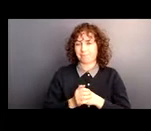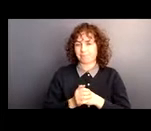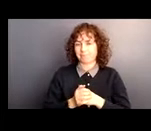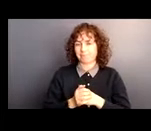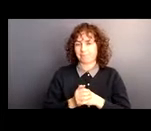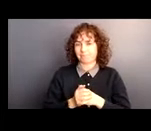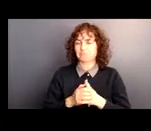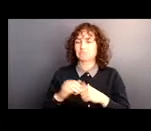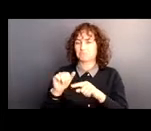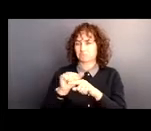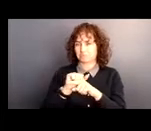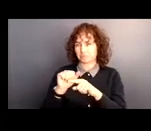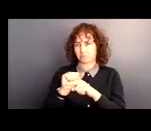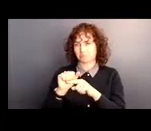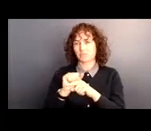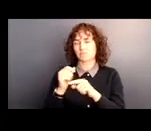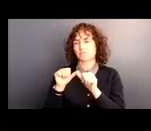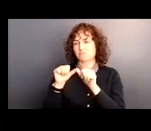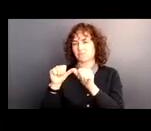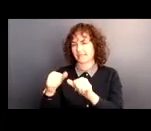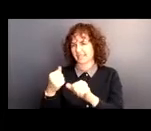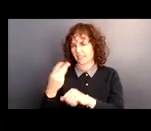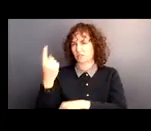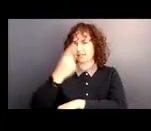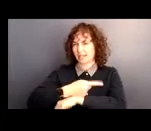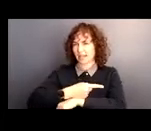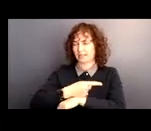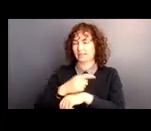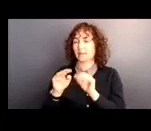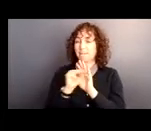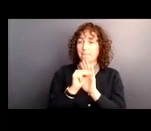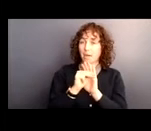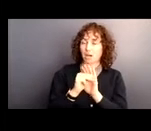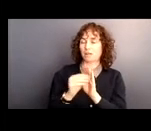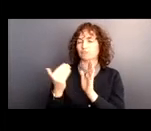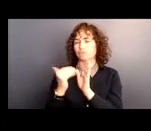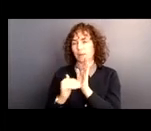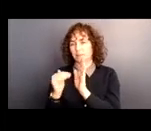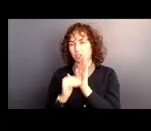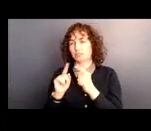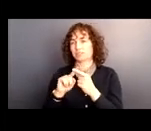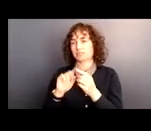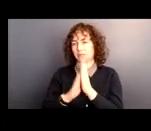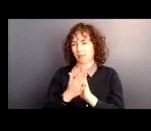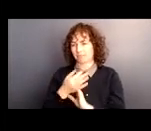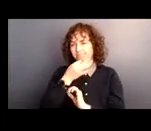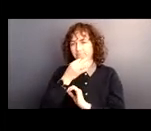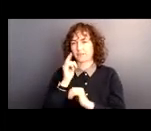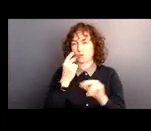We practiced this over a period of several days with modeling and repetition until we reached mastery for an orderly transition.